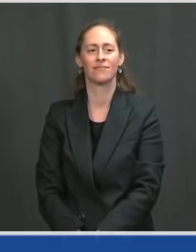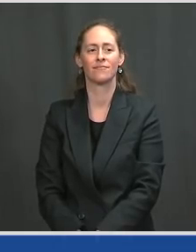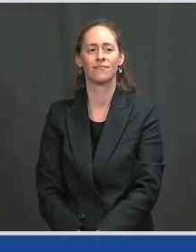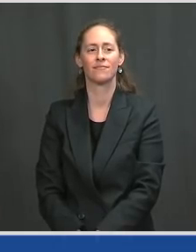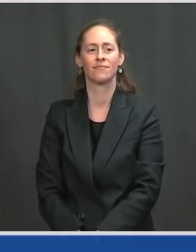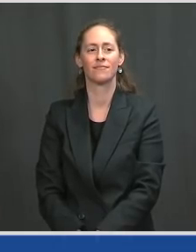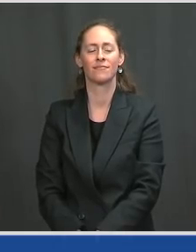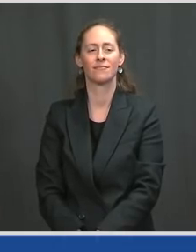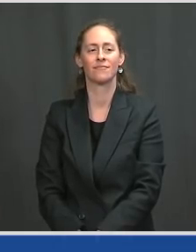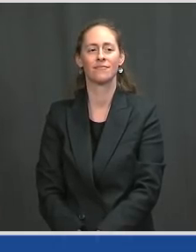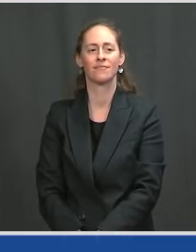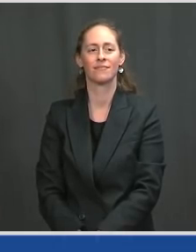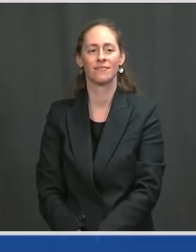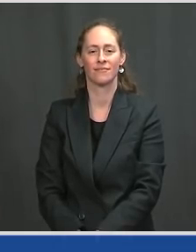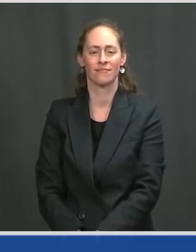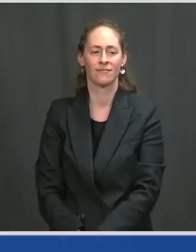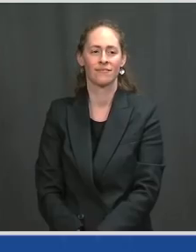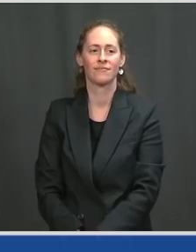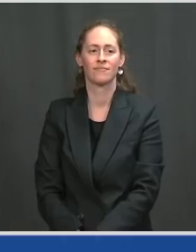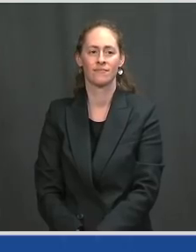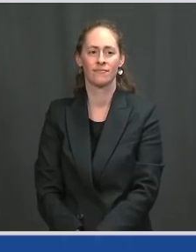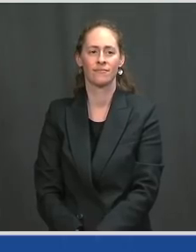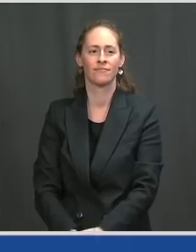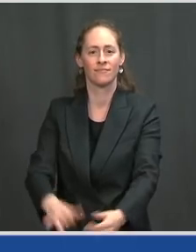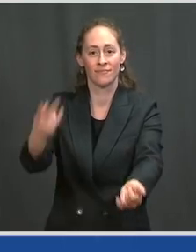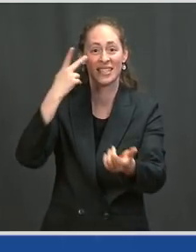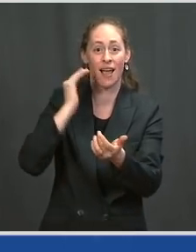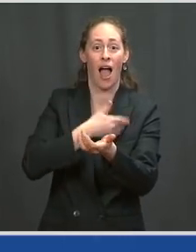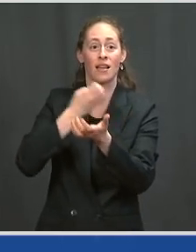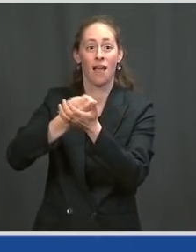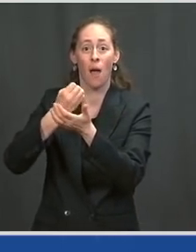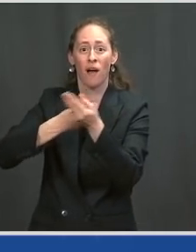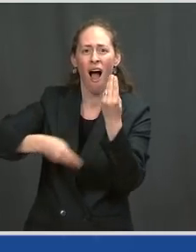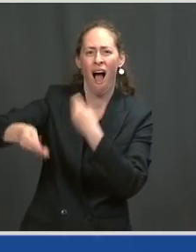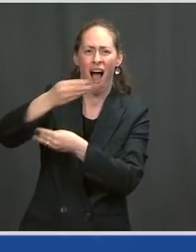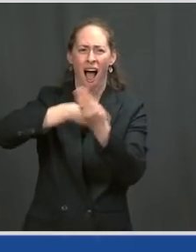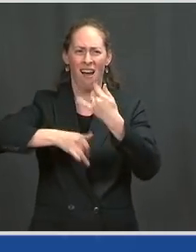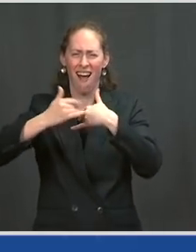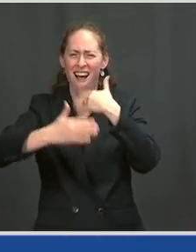our friends in the Eurozone. Because of the American Rescue Plan, forecrast- --